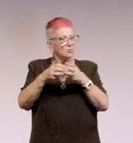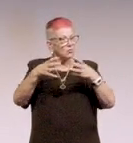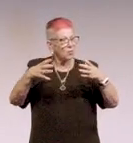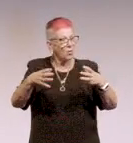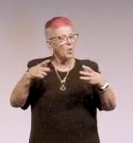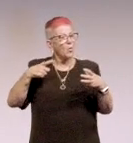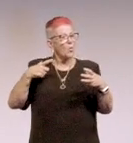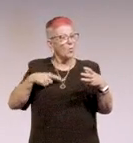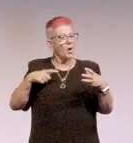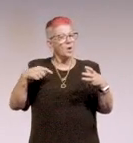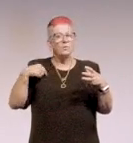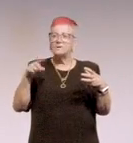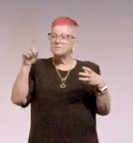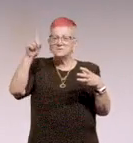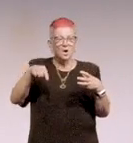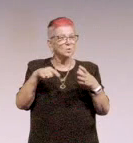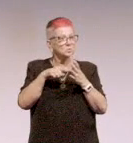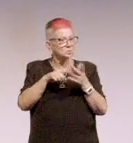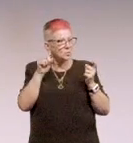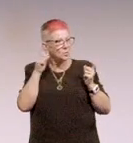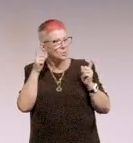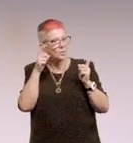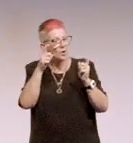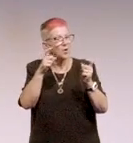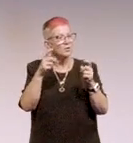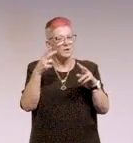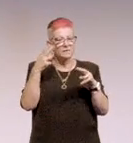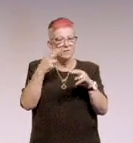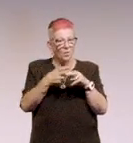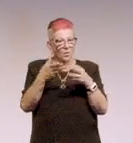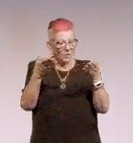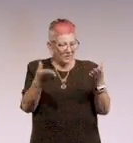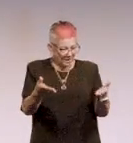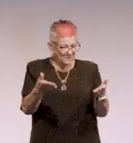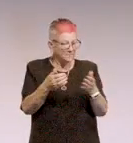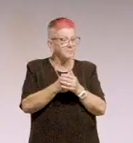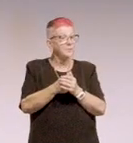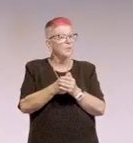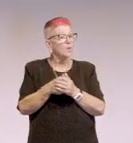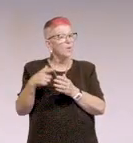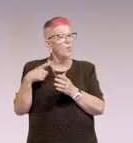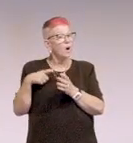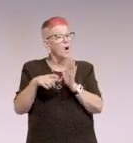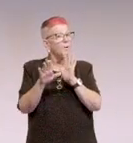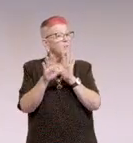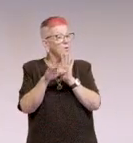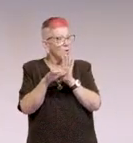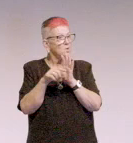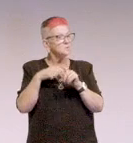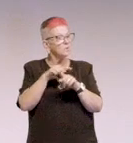we are concerned with accessibility, is because we care for things like